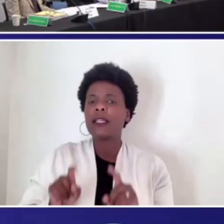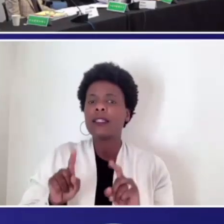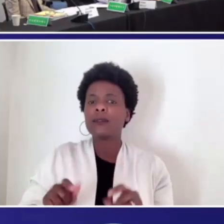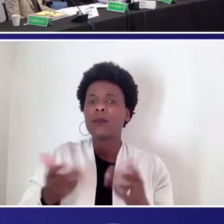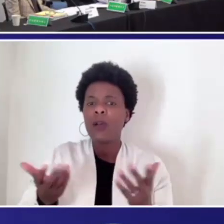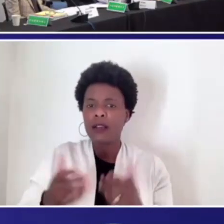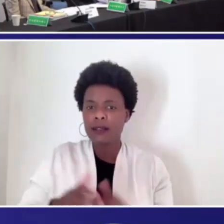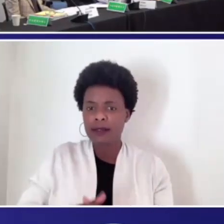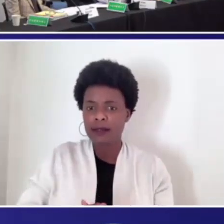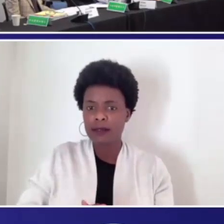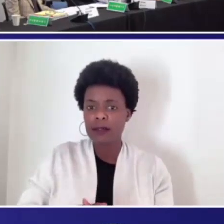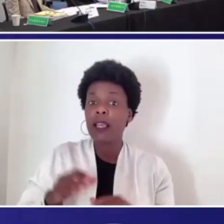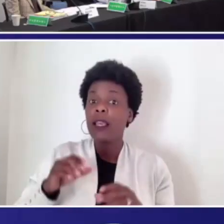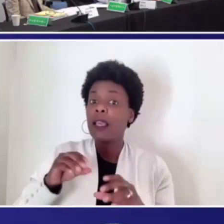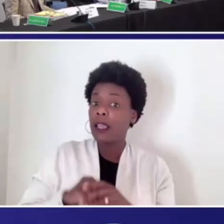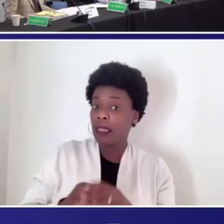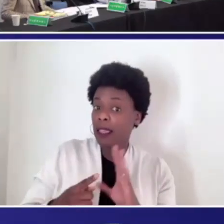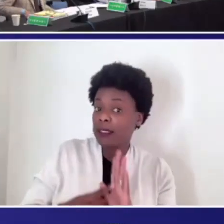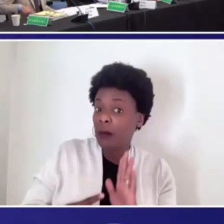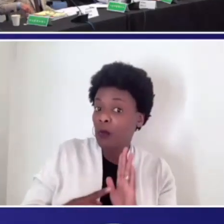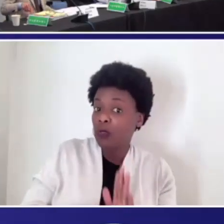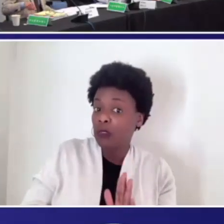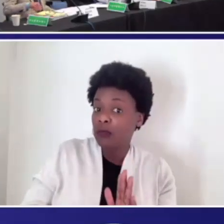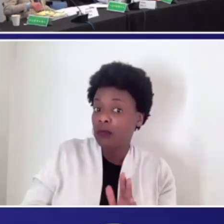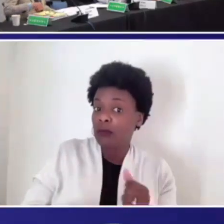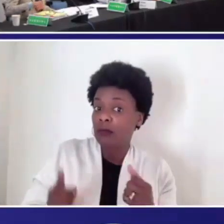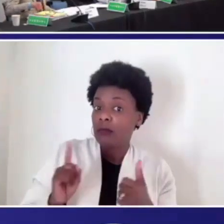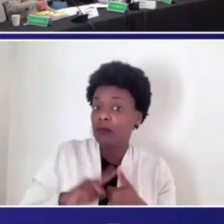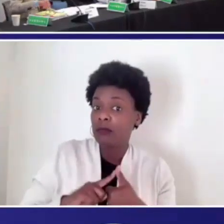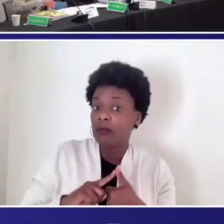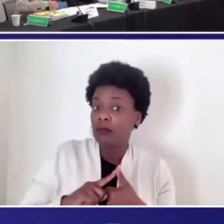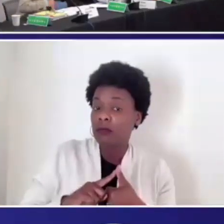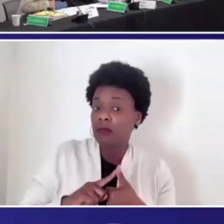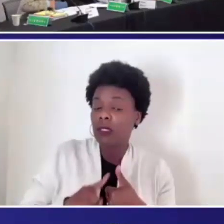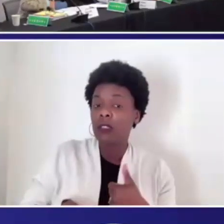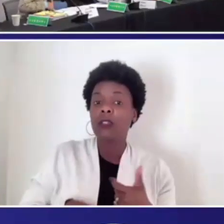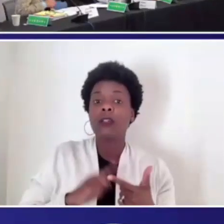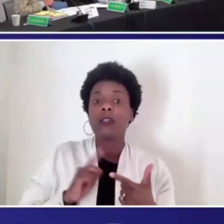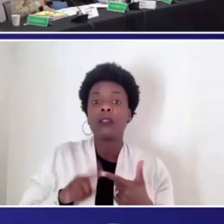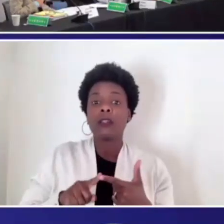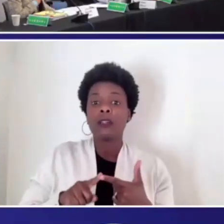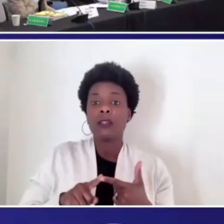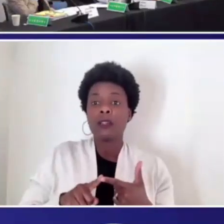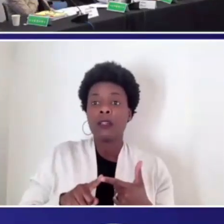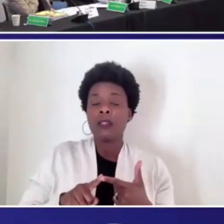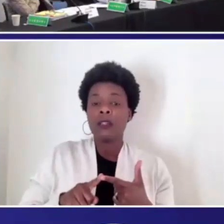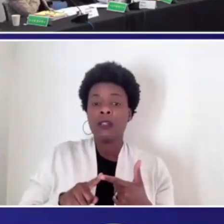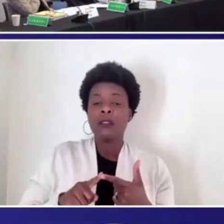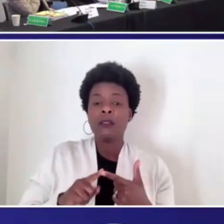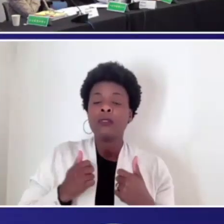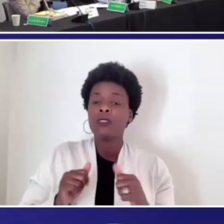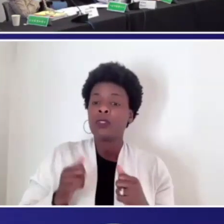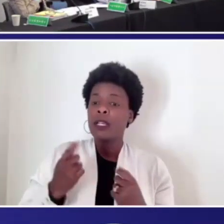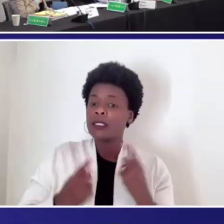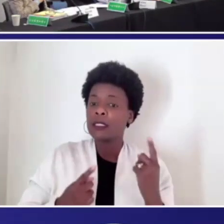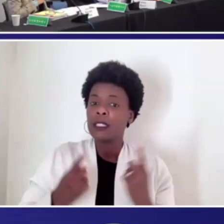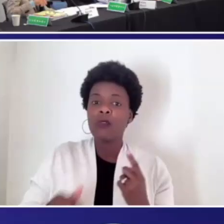are they included in the examples? That's number one. And then when we're trying to think of what else could be substantially similar,